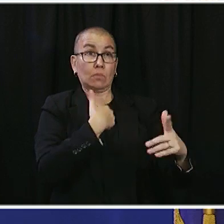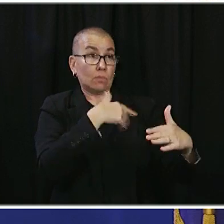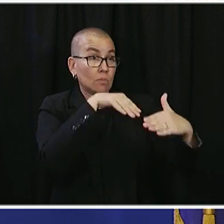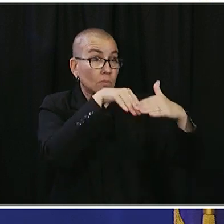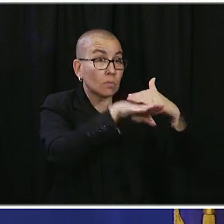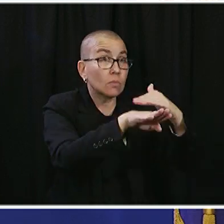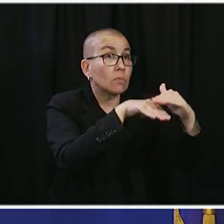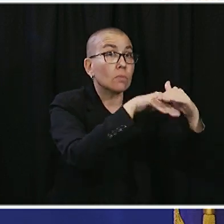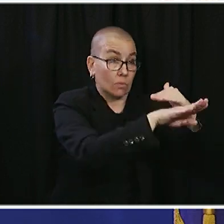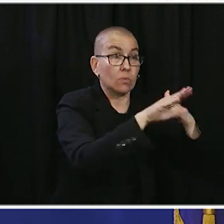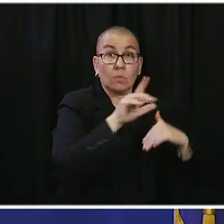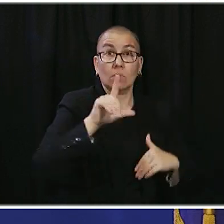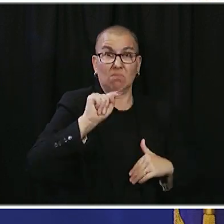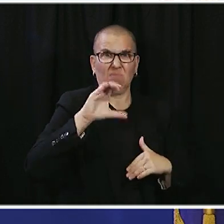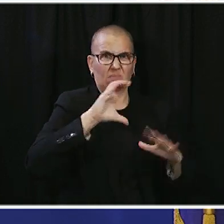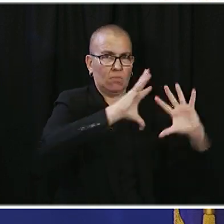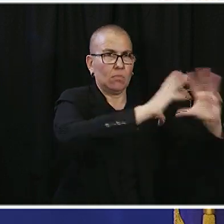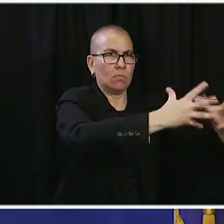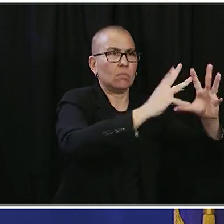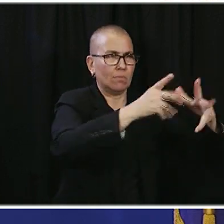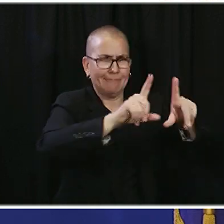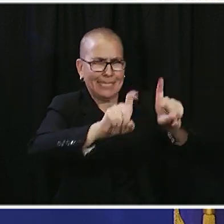WE'VE BEEN GOING OUT TO TEST LONG-TERM CARE FACILITIES.